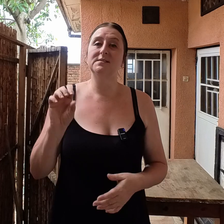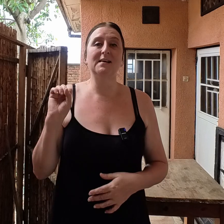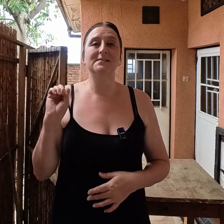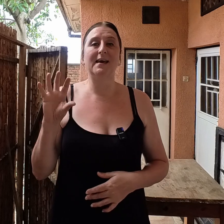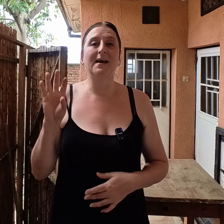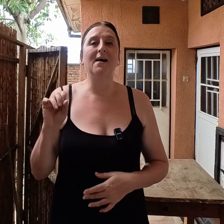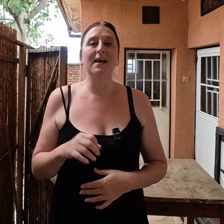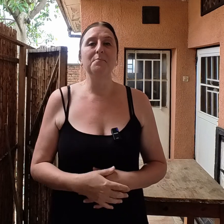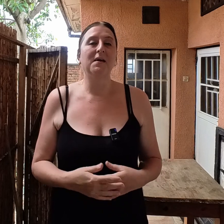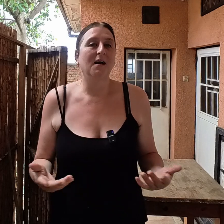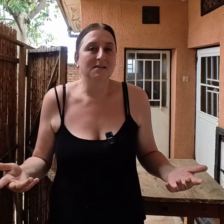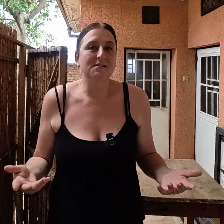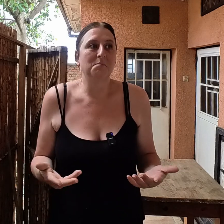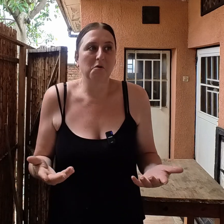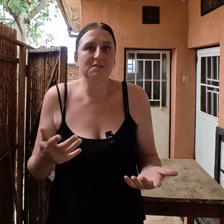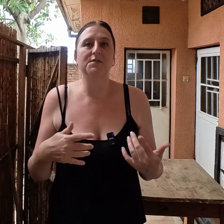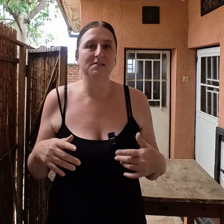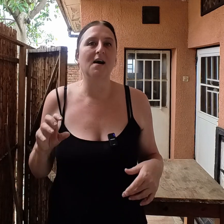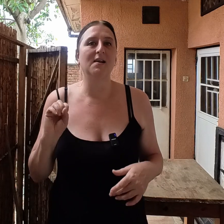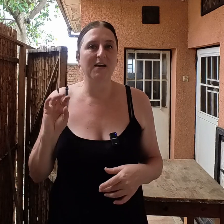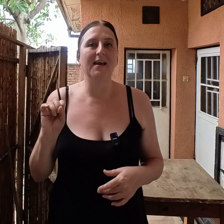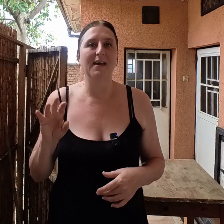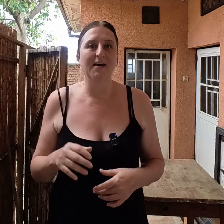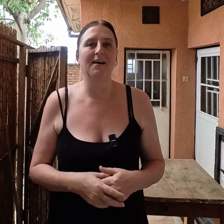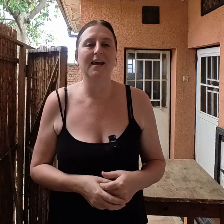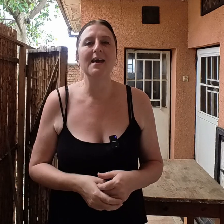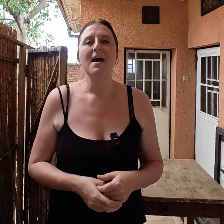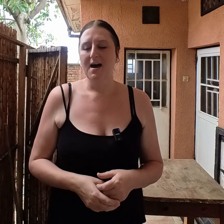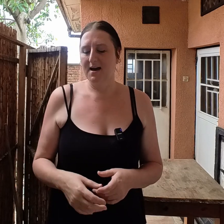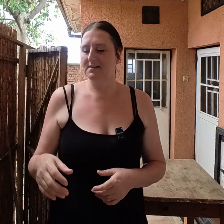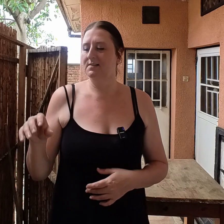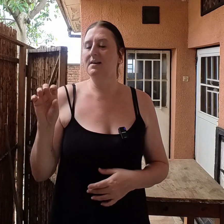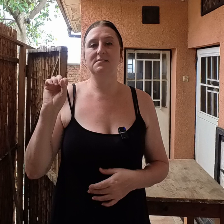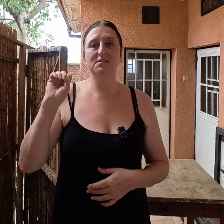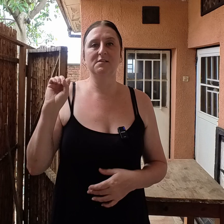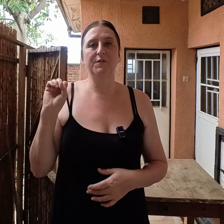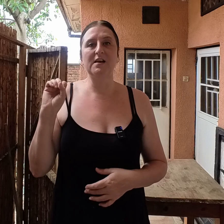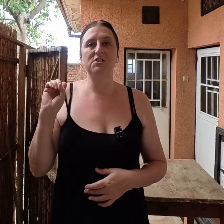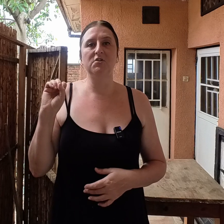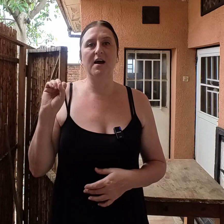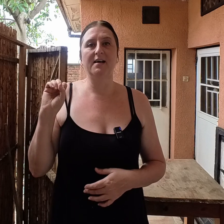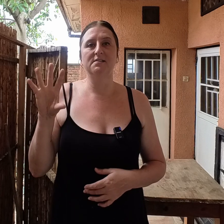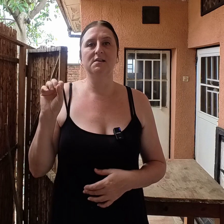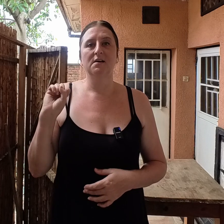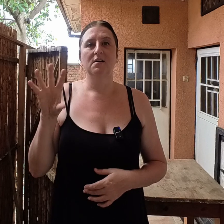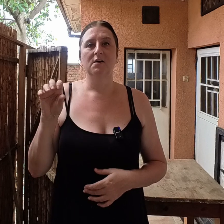course is Kigali, because most of us are living in Kigali. And that is just flashing your hand